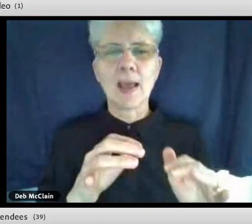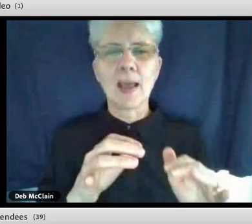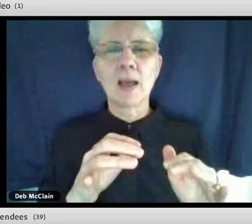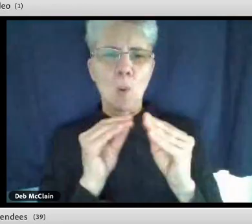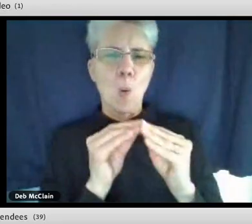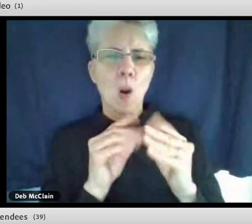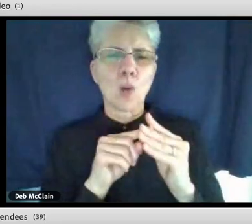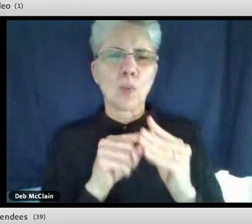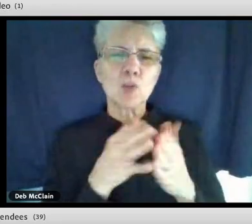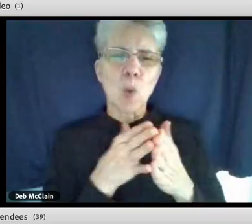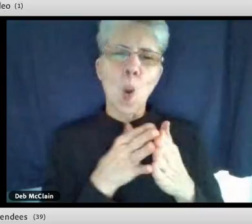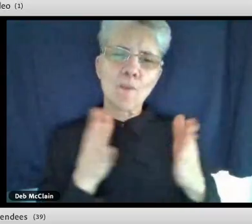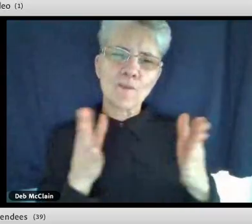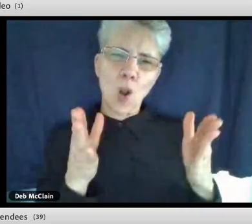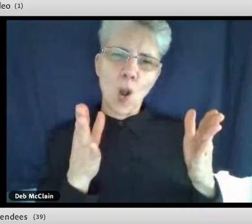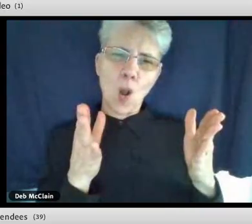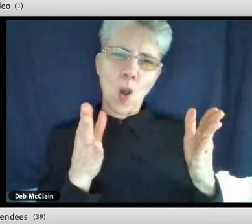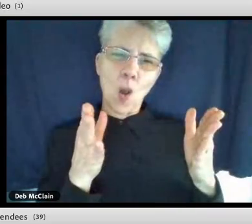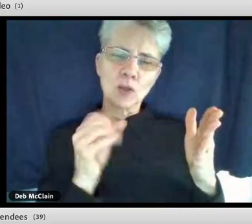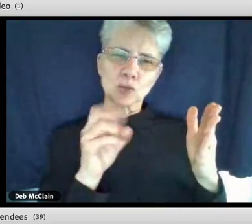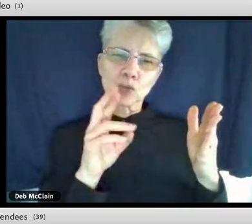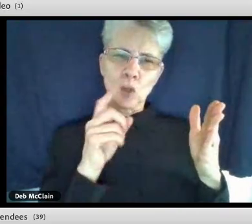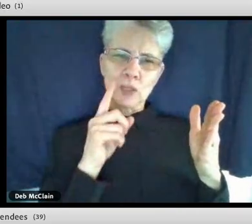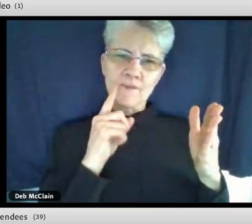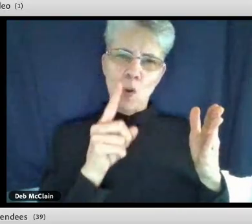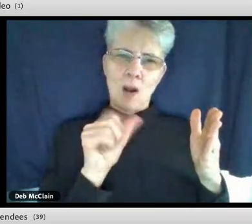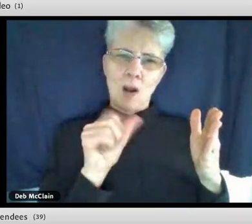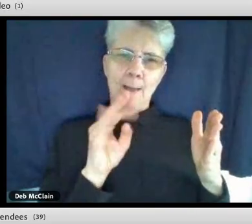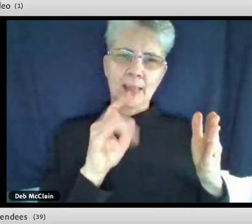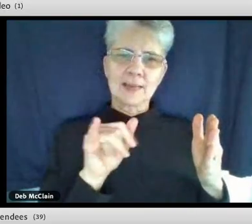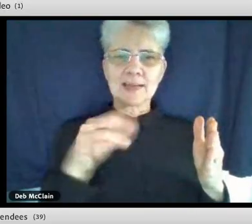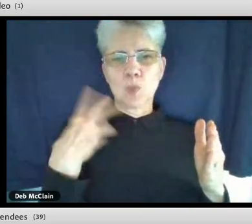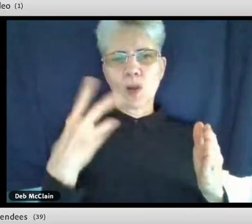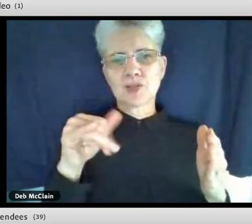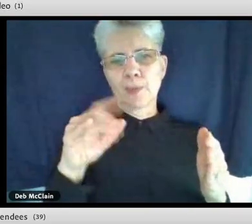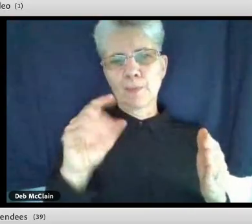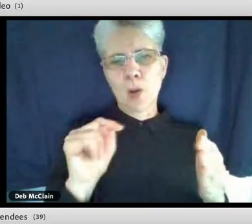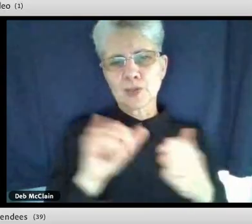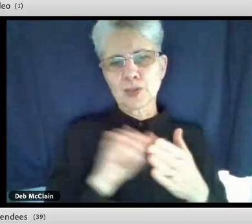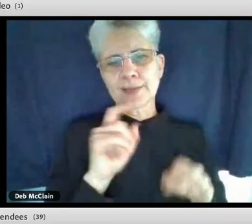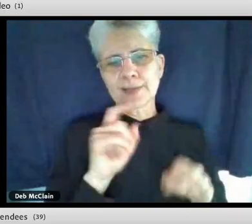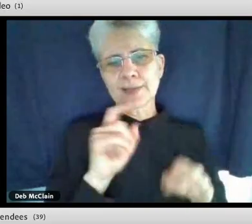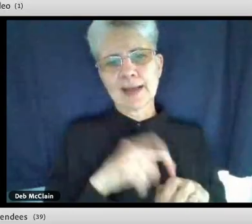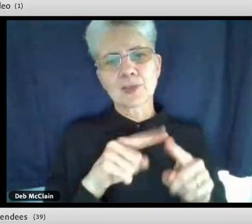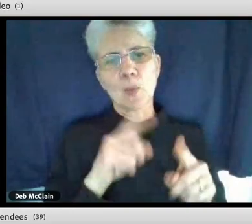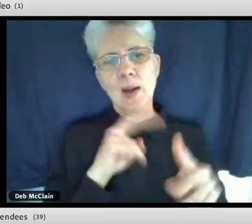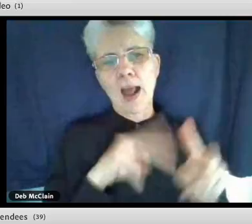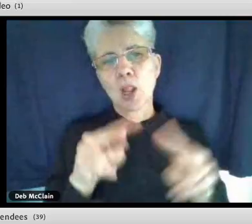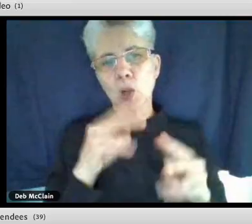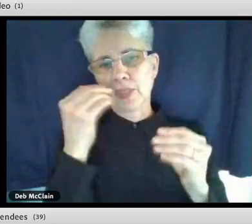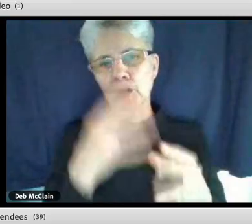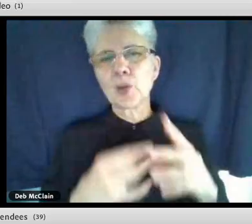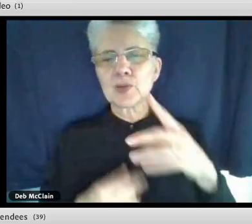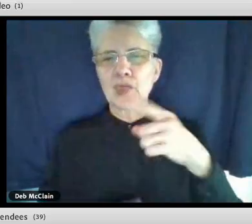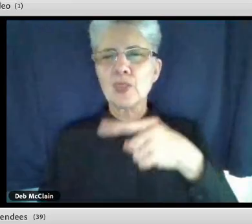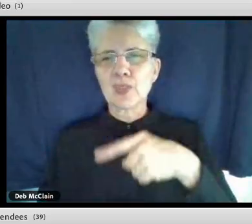You'll see a little bit further down, you know, original overall source reliability, "Washington Post," "New York Times."